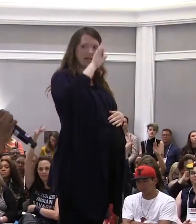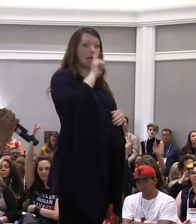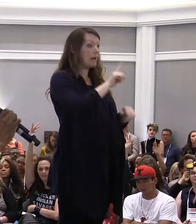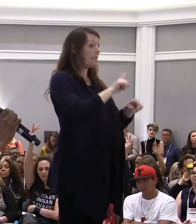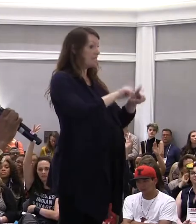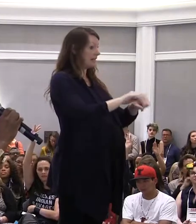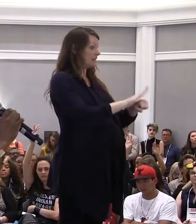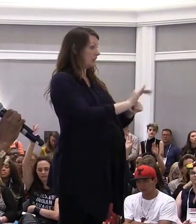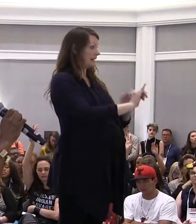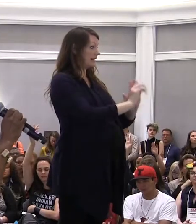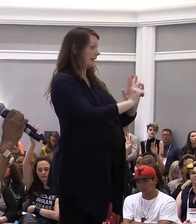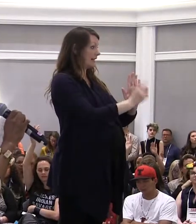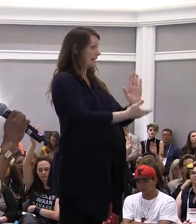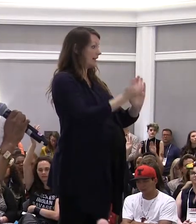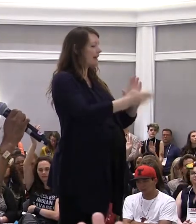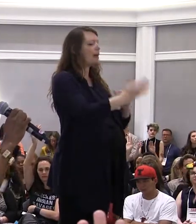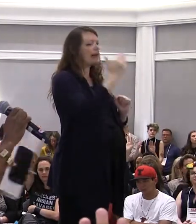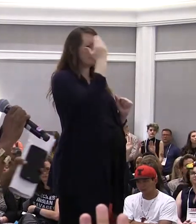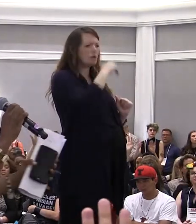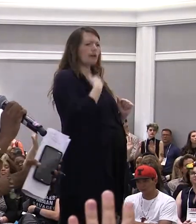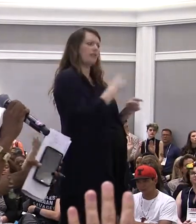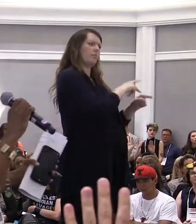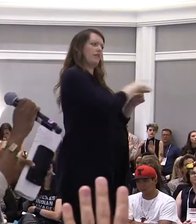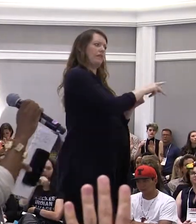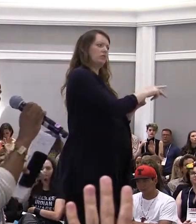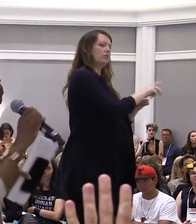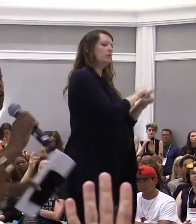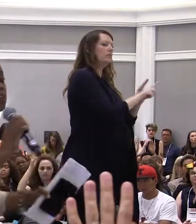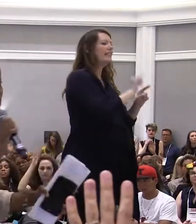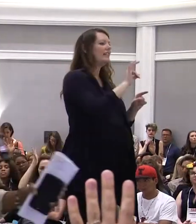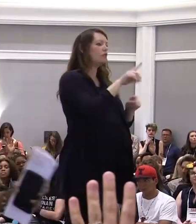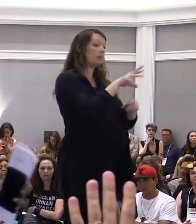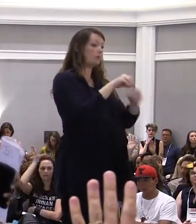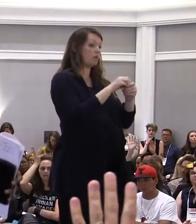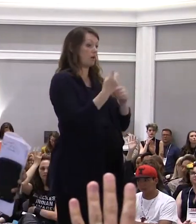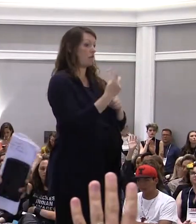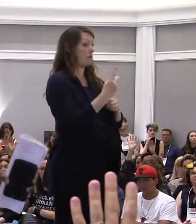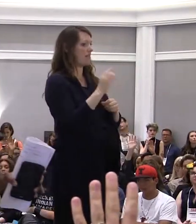Because I know we have the Professional Affinity Space. Just raise your hand if you have been a part of affinity spaces.